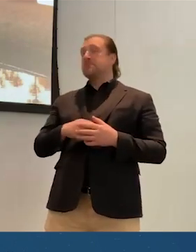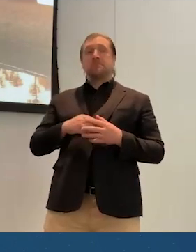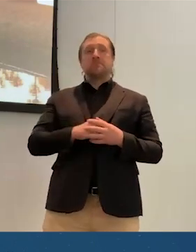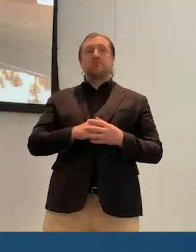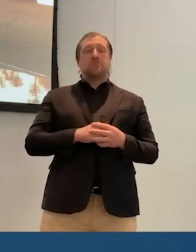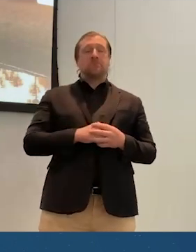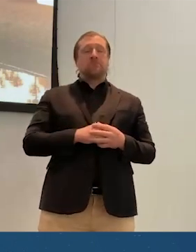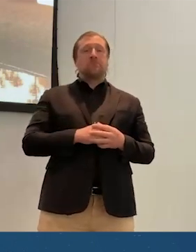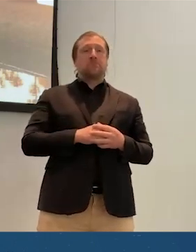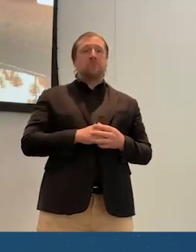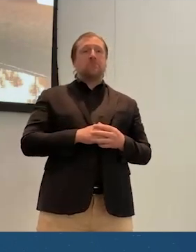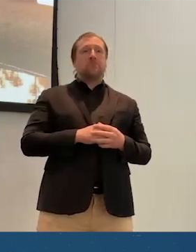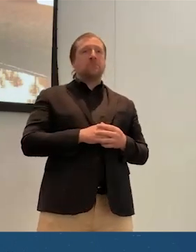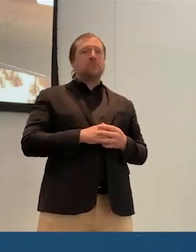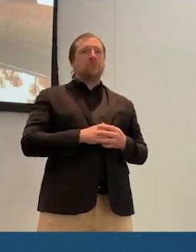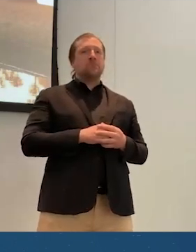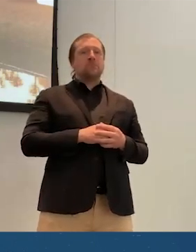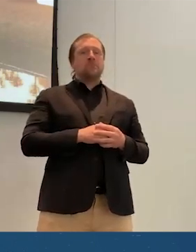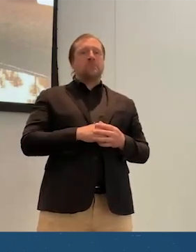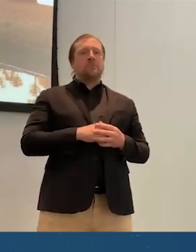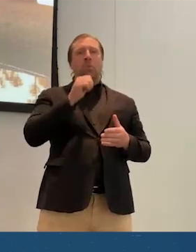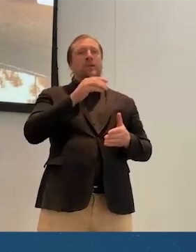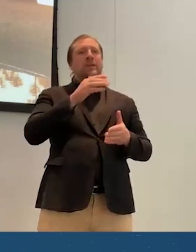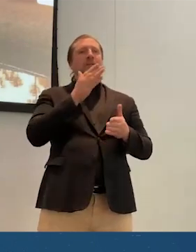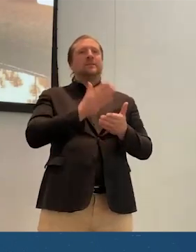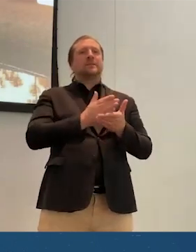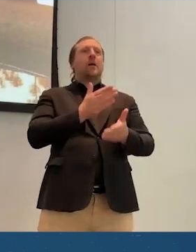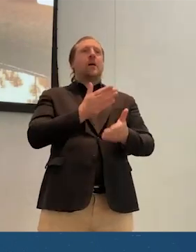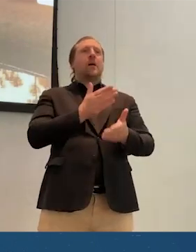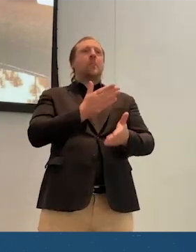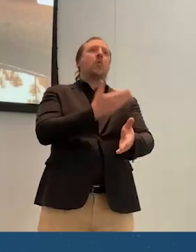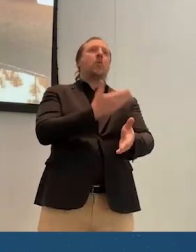Also, auditory feedback with footsteps